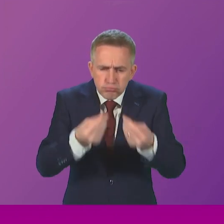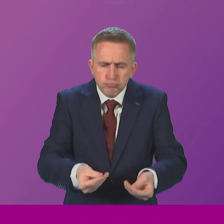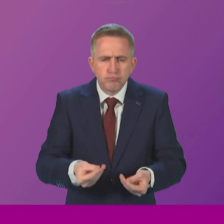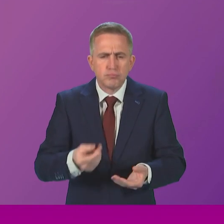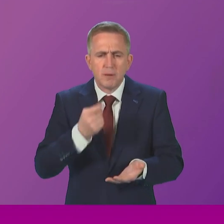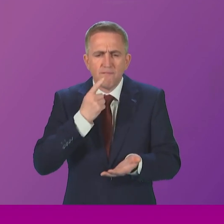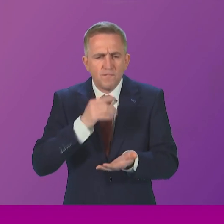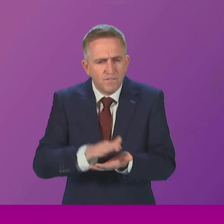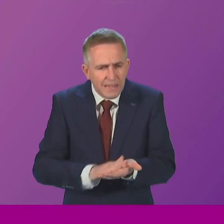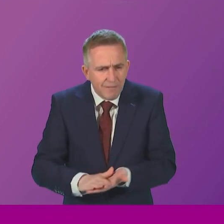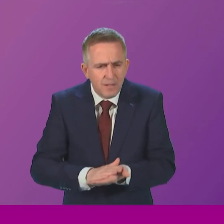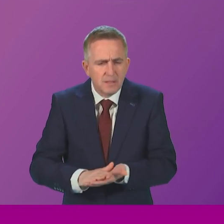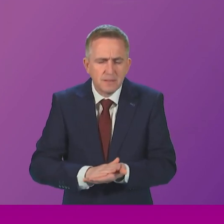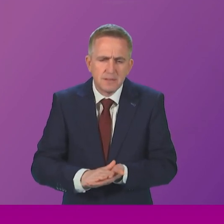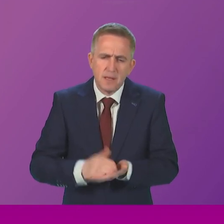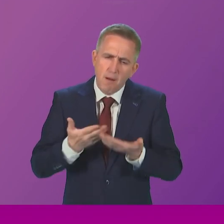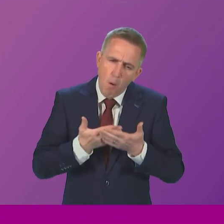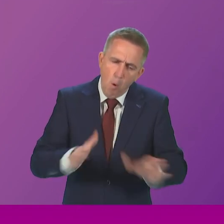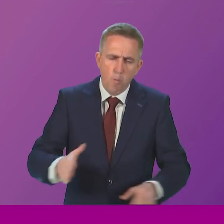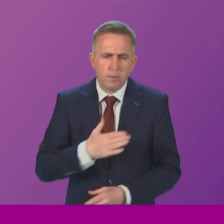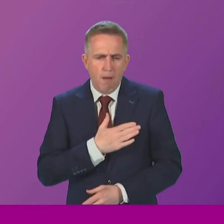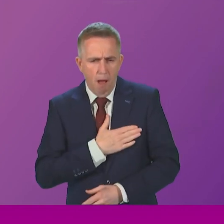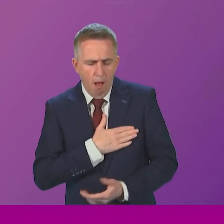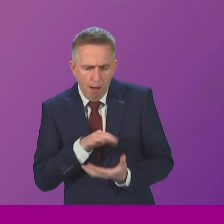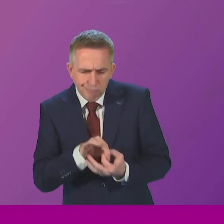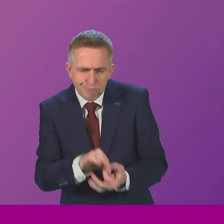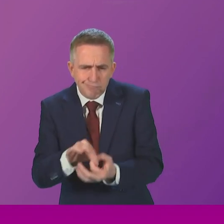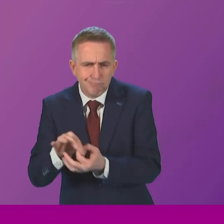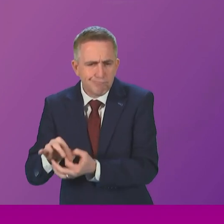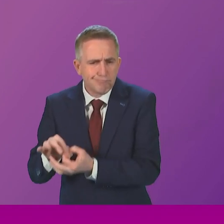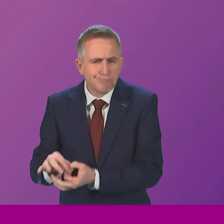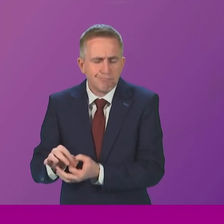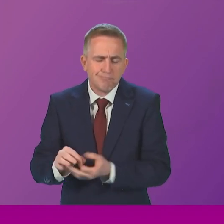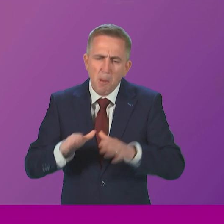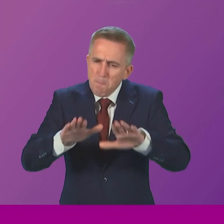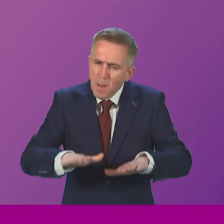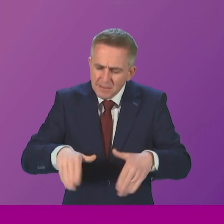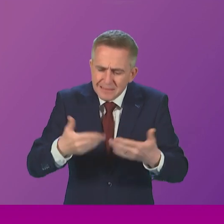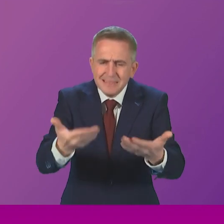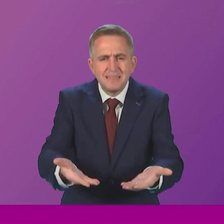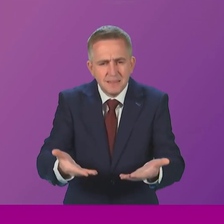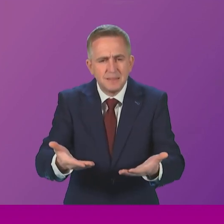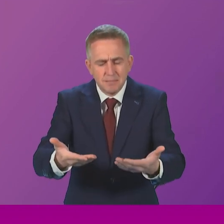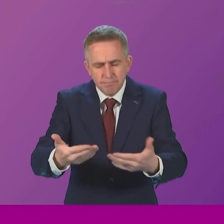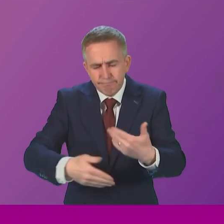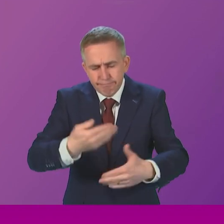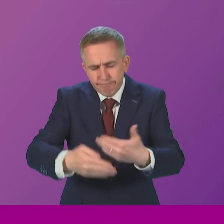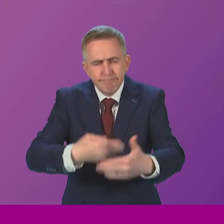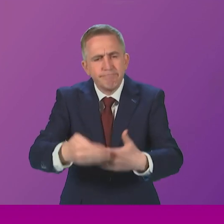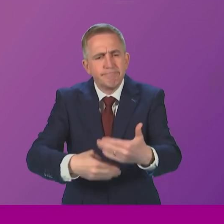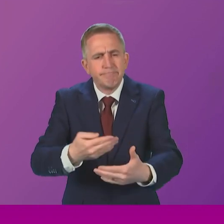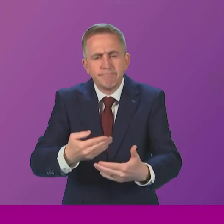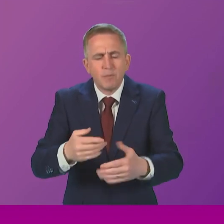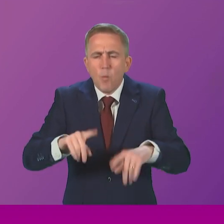and who have a generous heart and unconditional love and mercy in every circumstance?